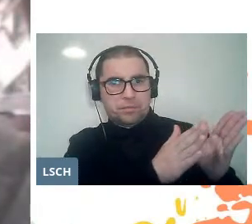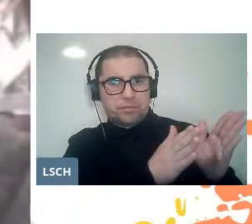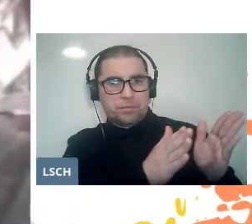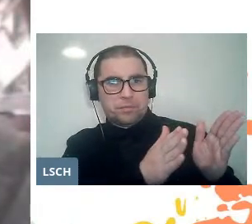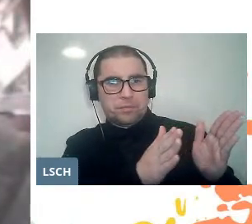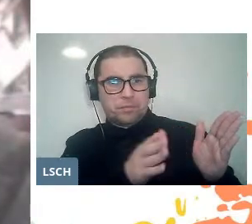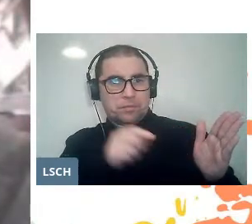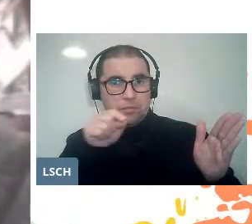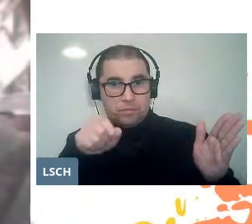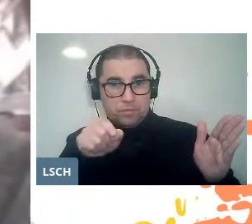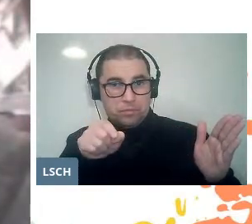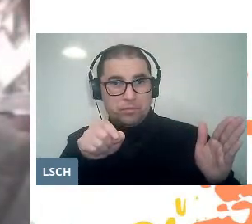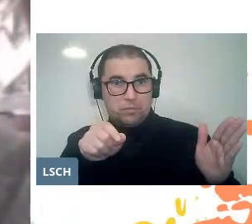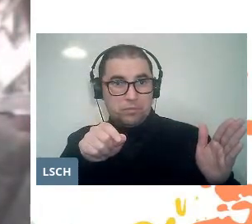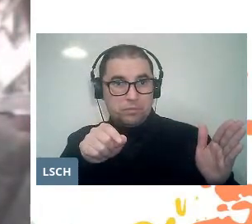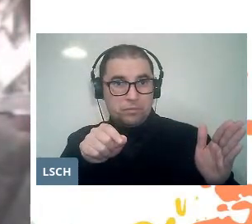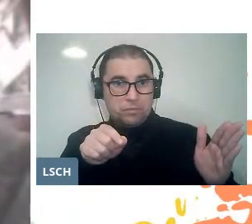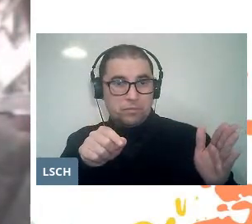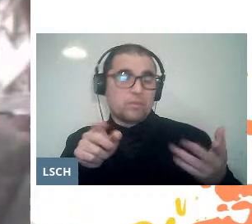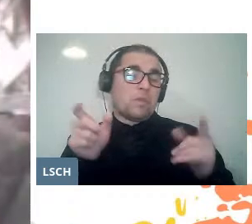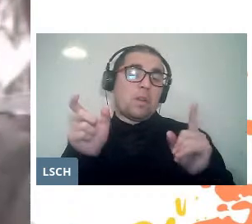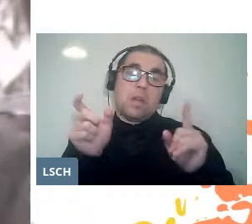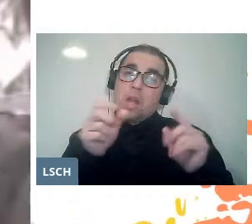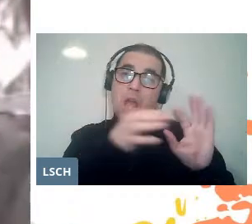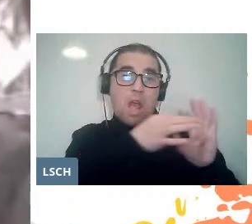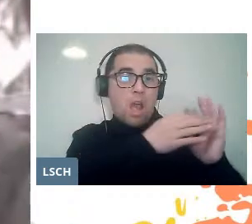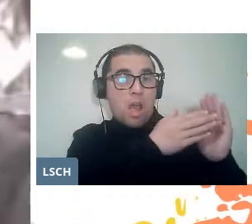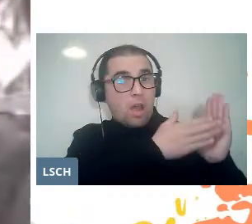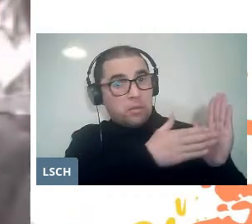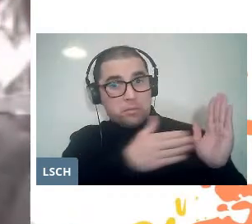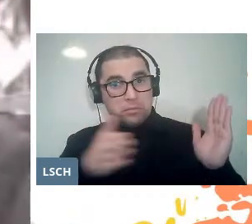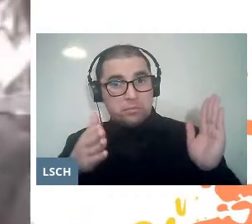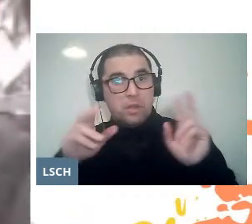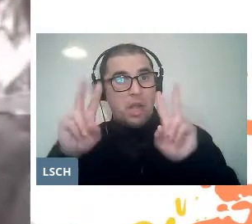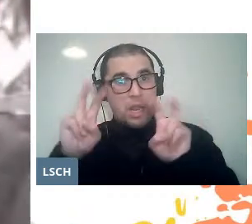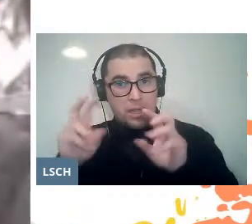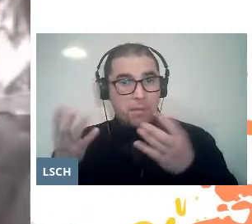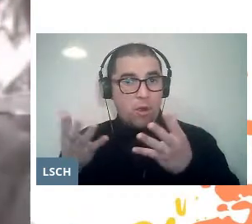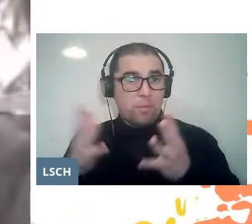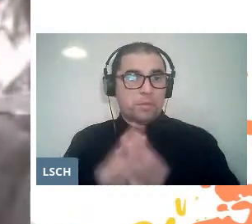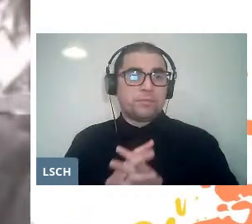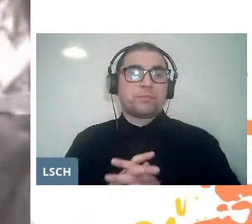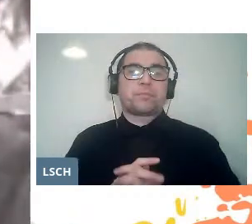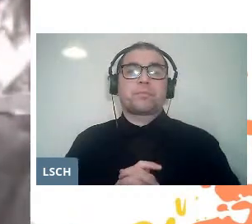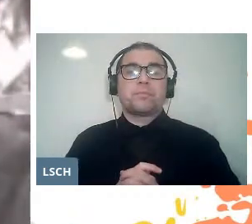that only the concept remains in the terms in which it was developed,